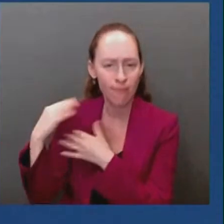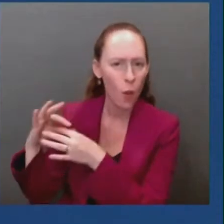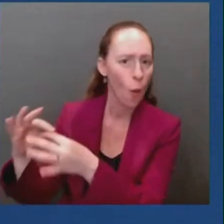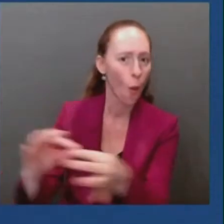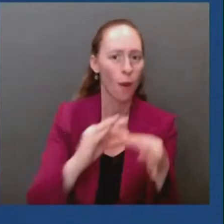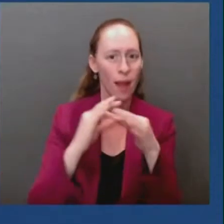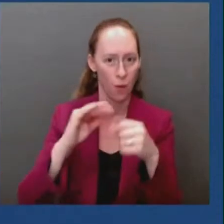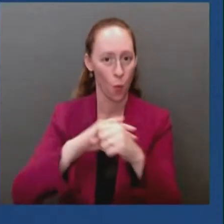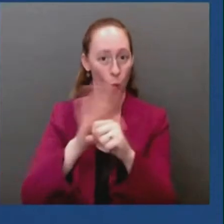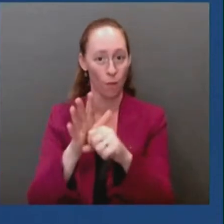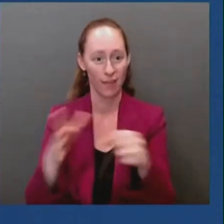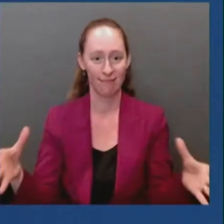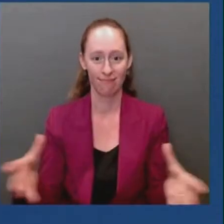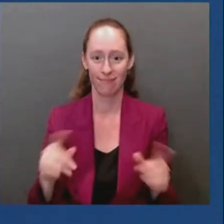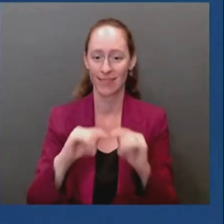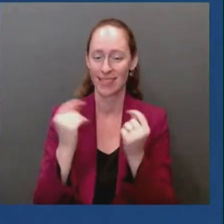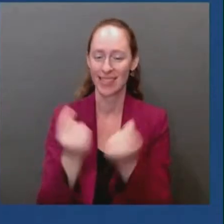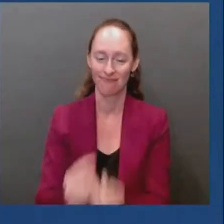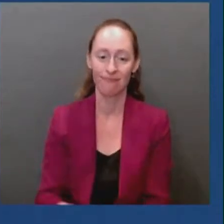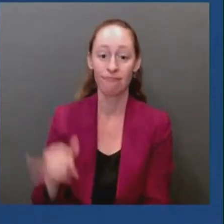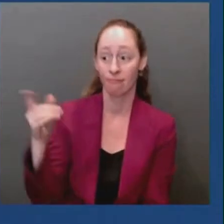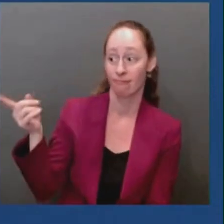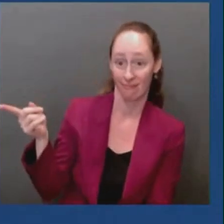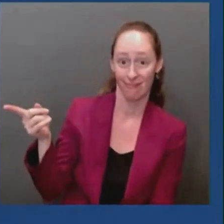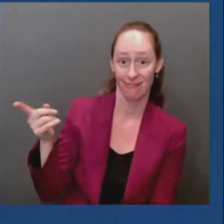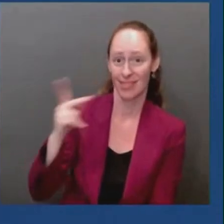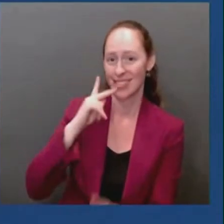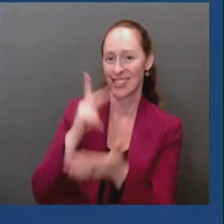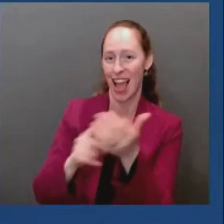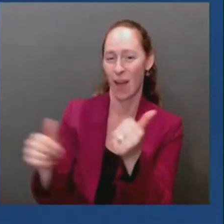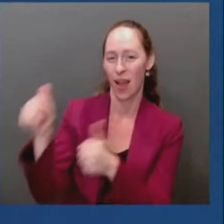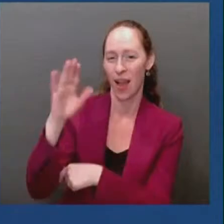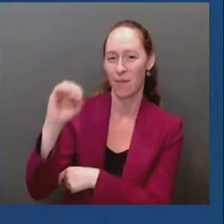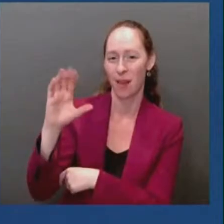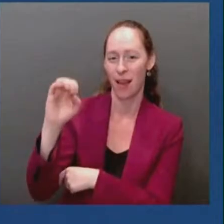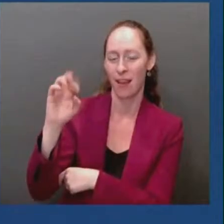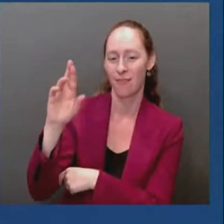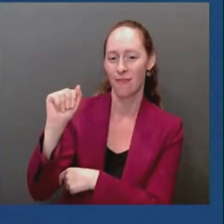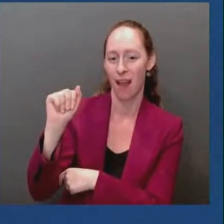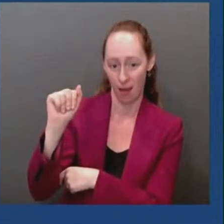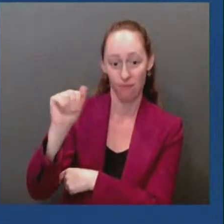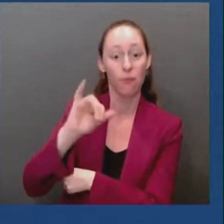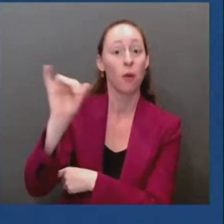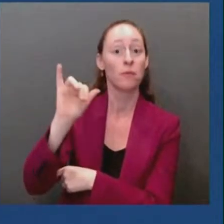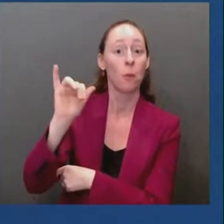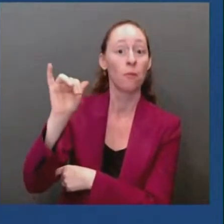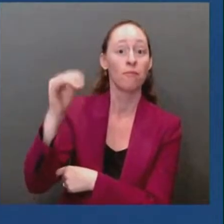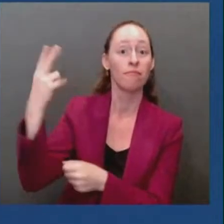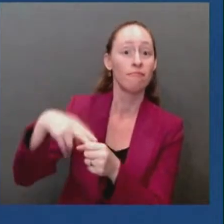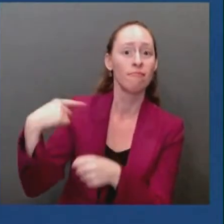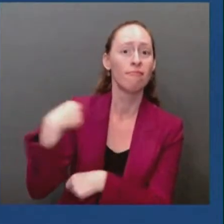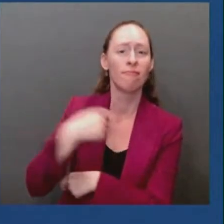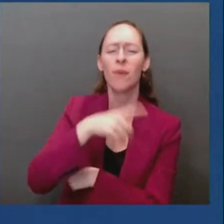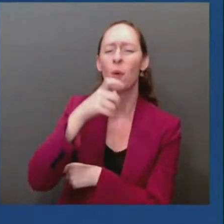TODAY I'M DOING BY SECRETARY XAVIER BECERRA TO MY RIGHT AND